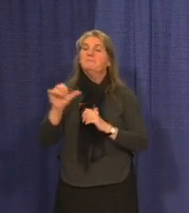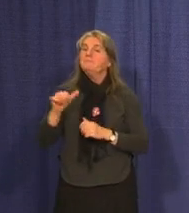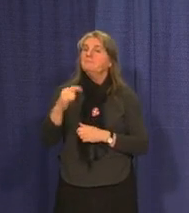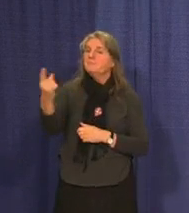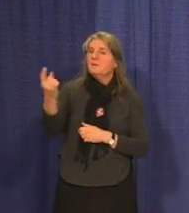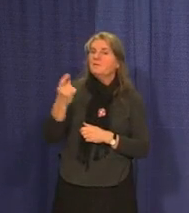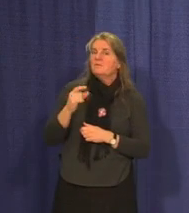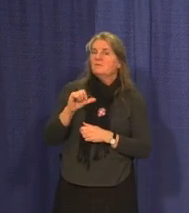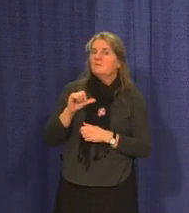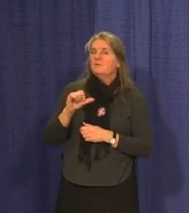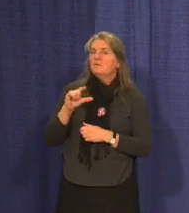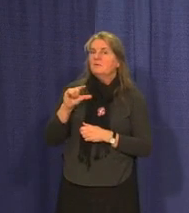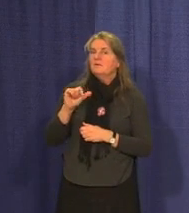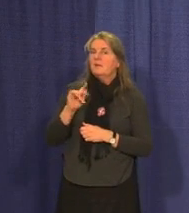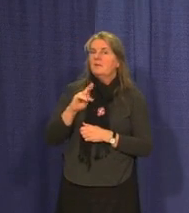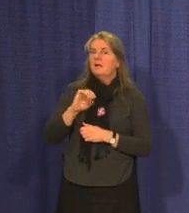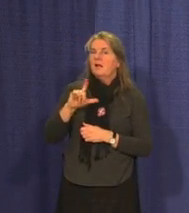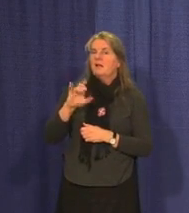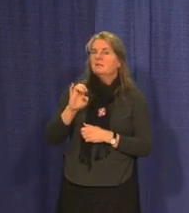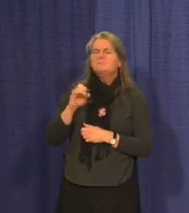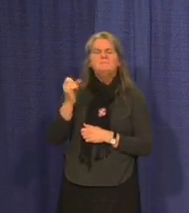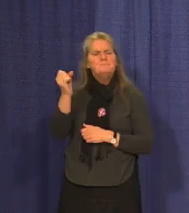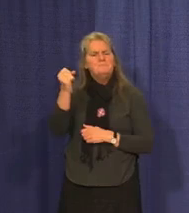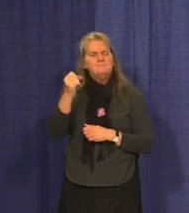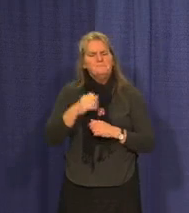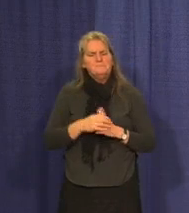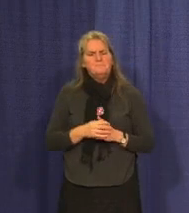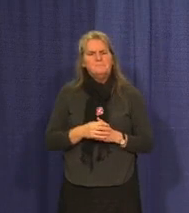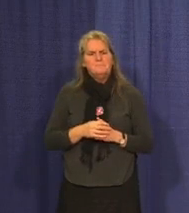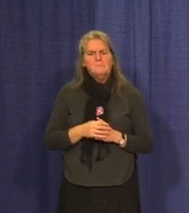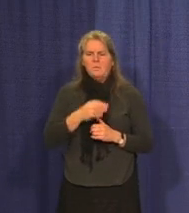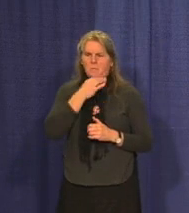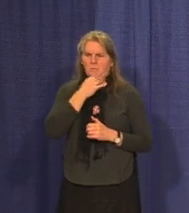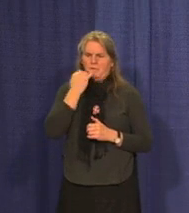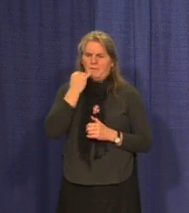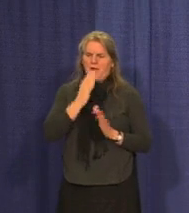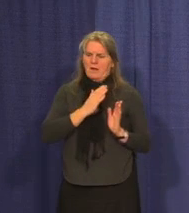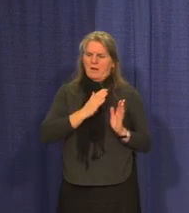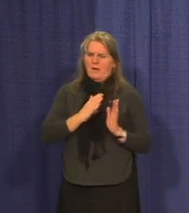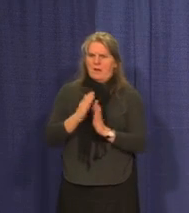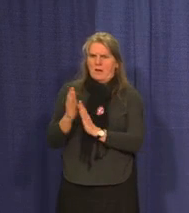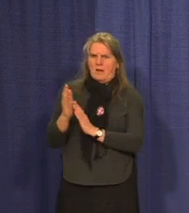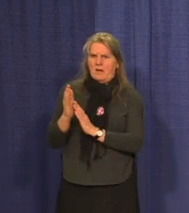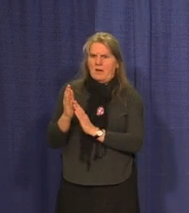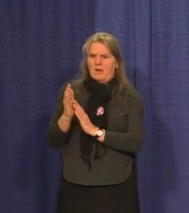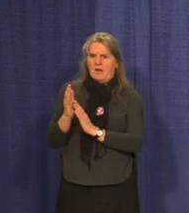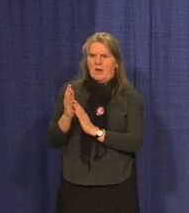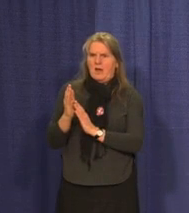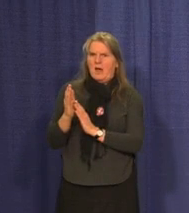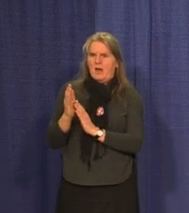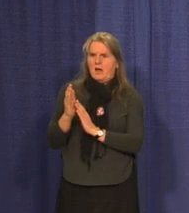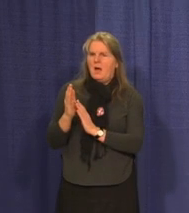Follow-up question, Gabrielle? Reporter: Yeah, I am wondering if there is a plan for